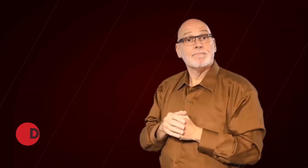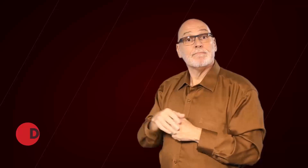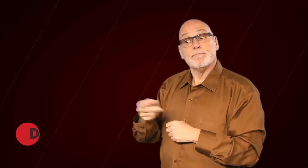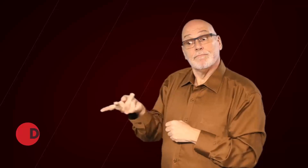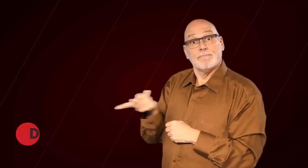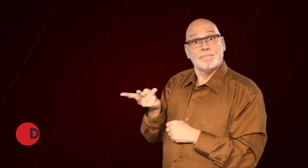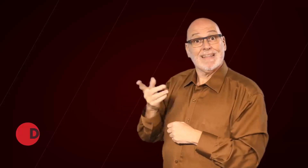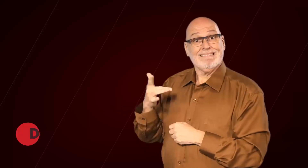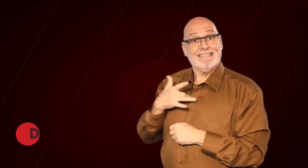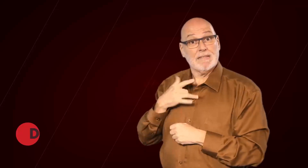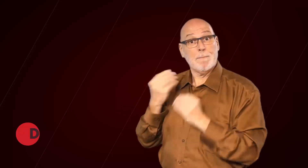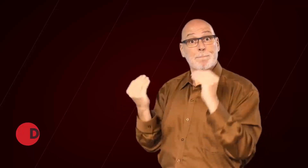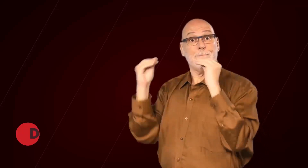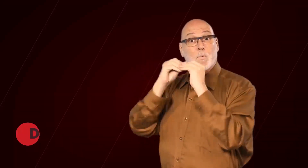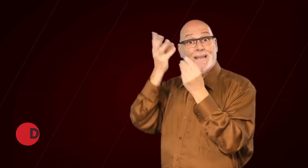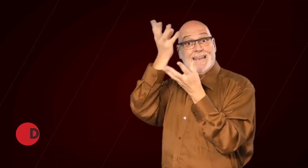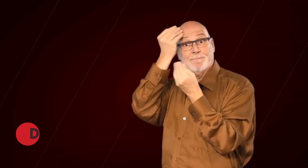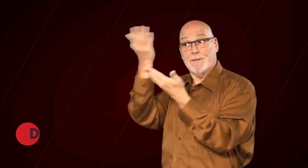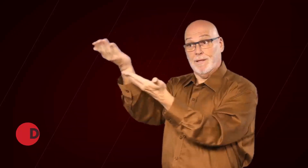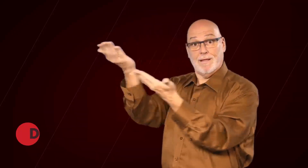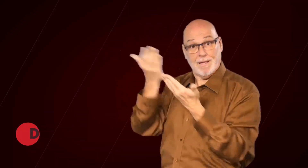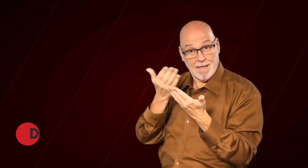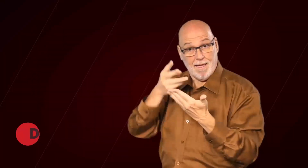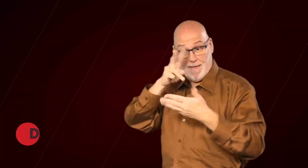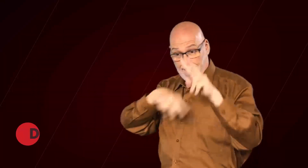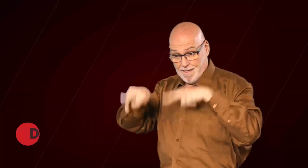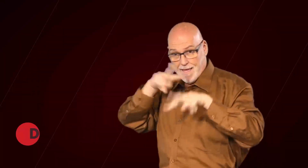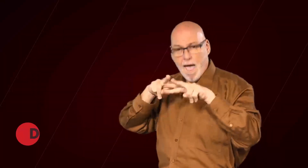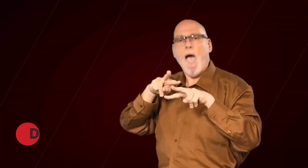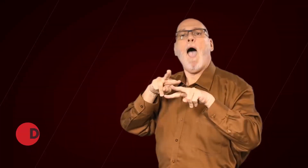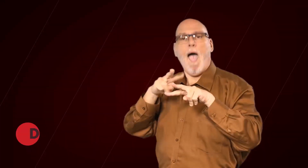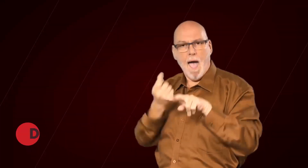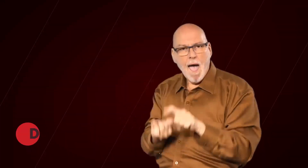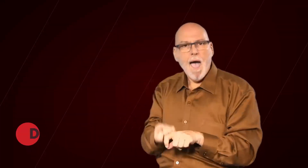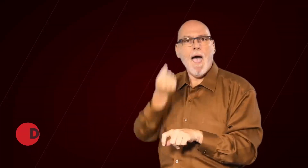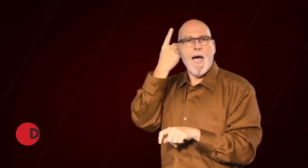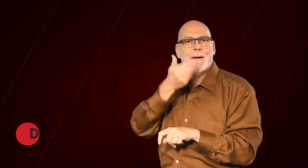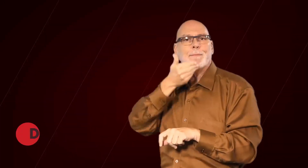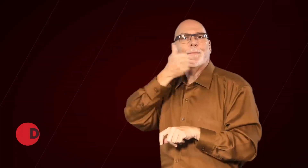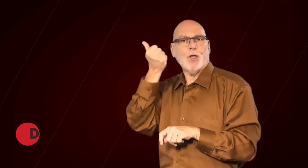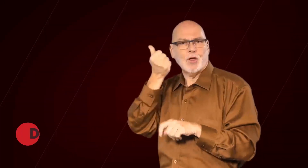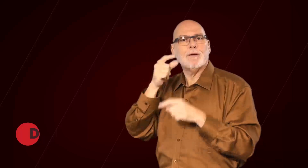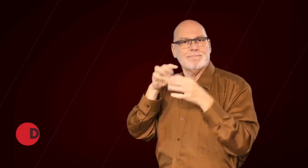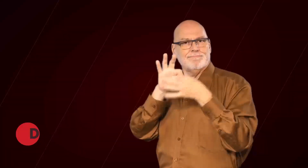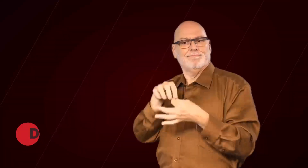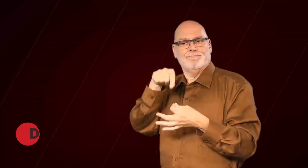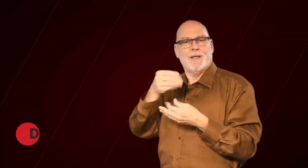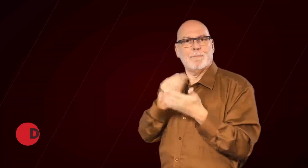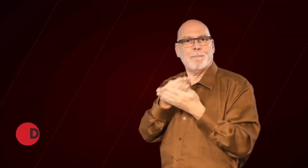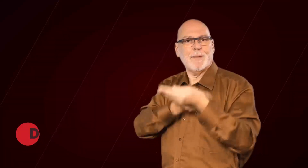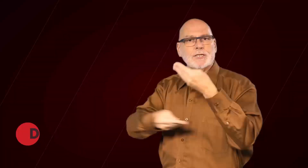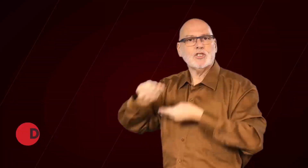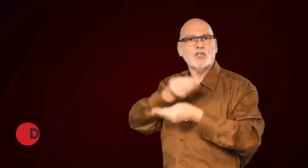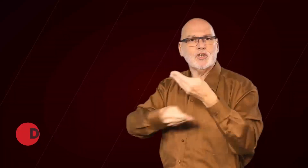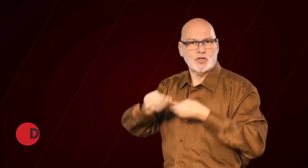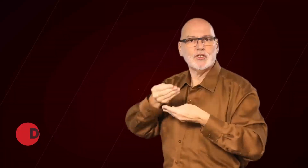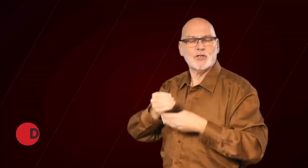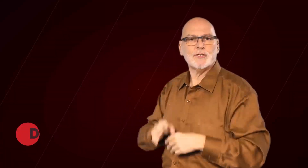They felt that more information was needed in order to better understand the budget.